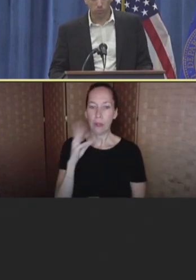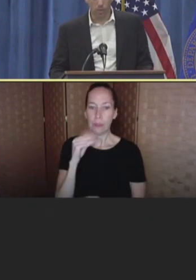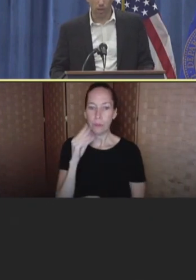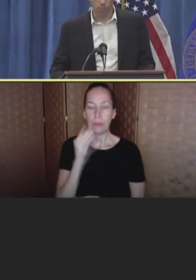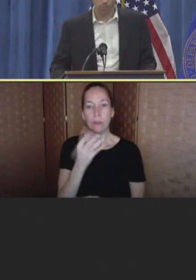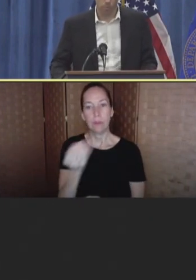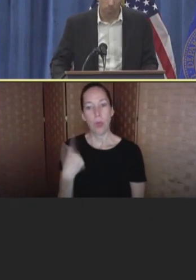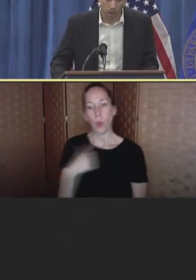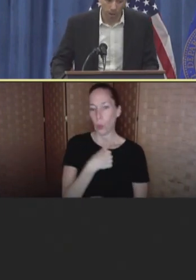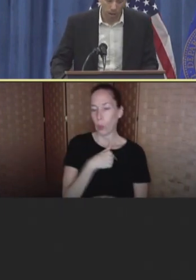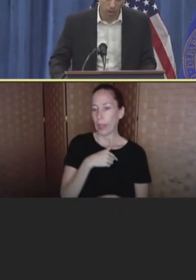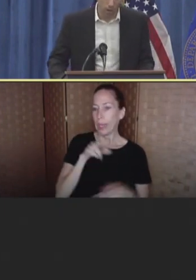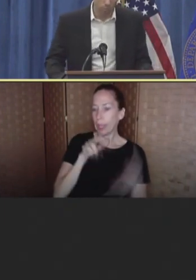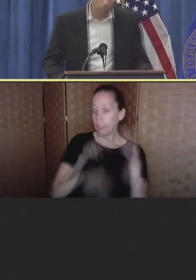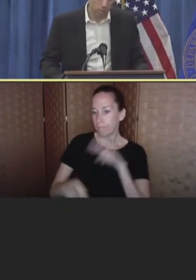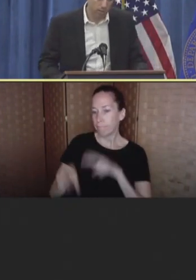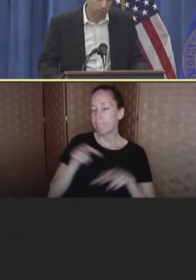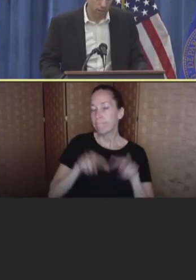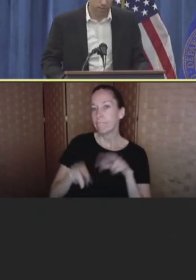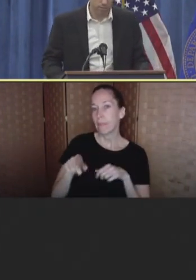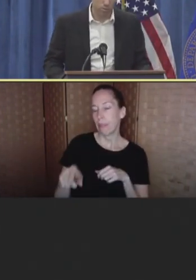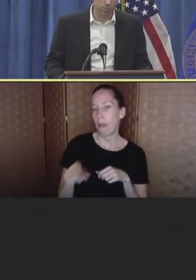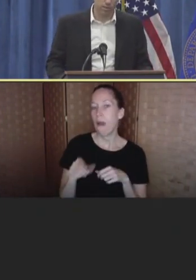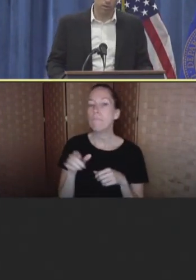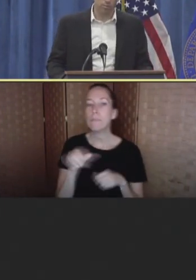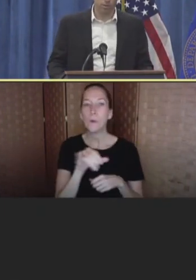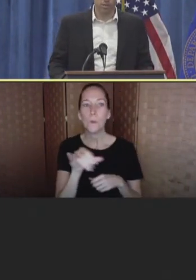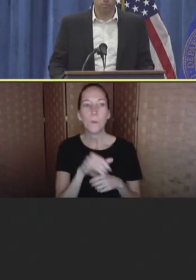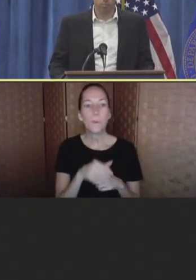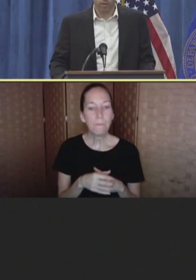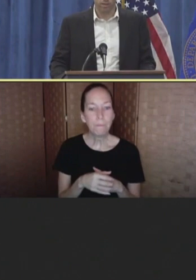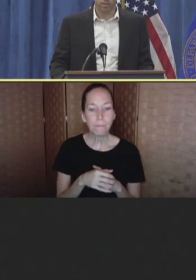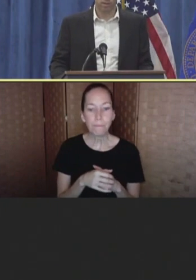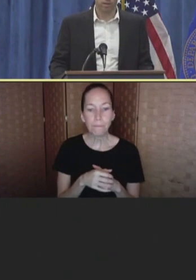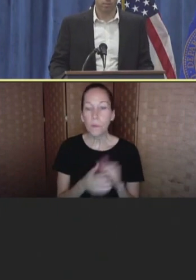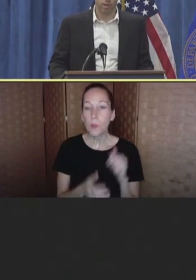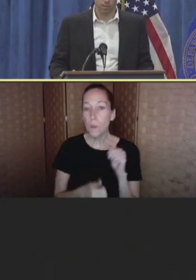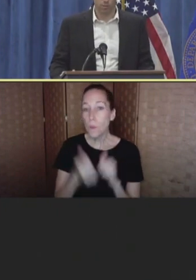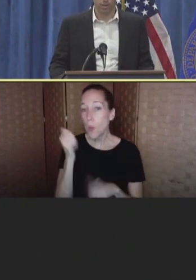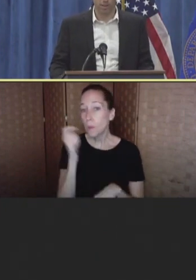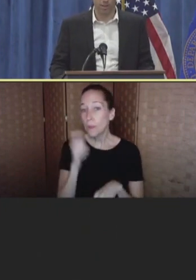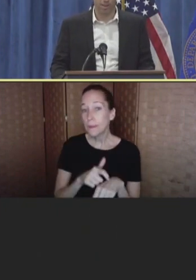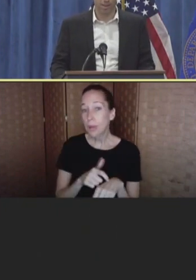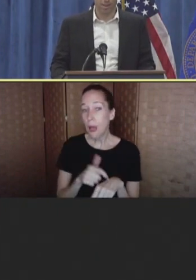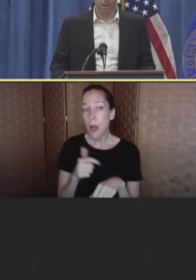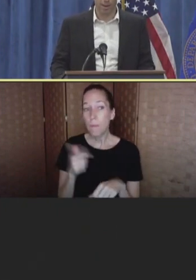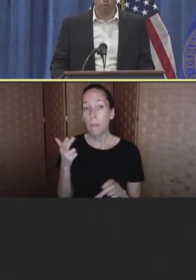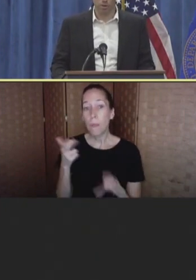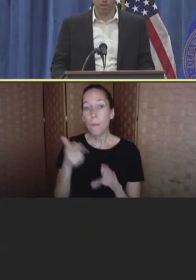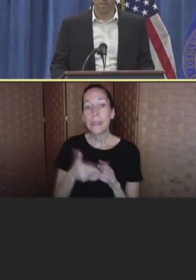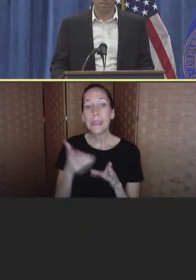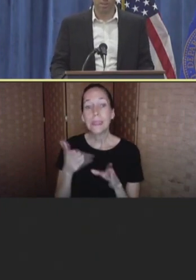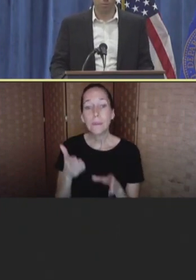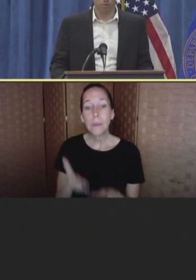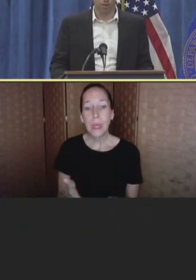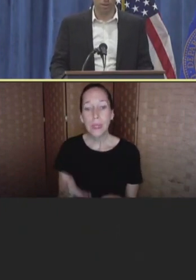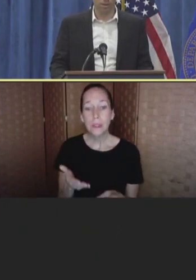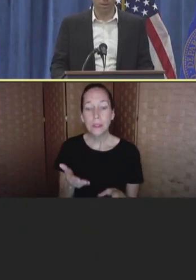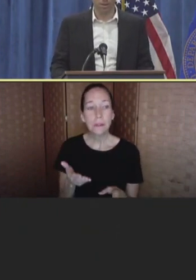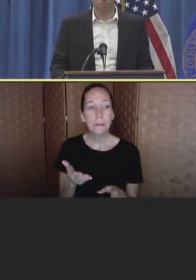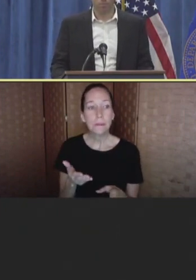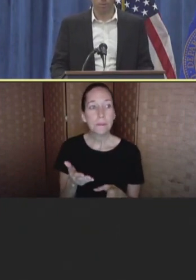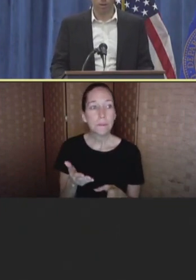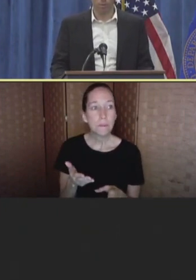And most of the time, most of the participants -- based on the IRB, that really you got to